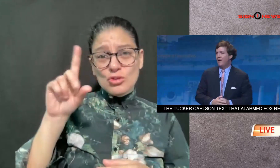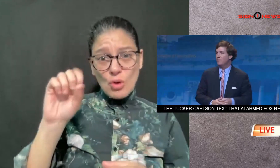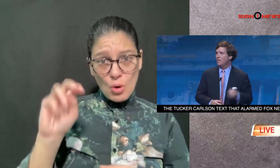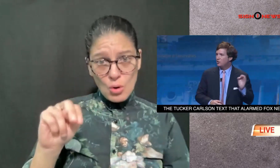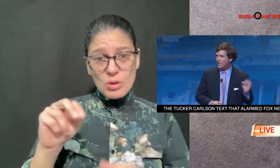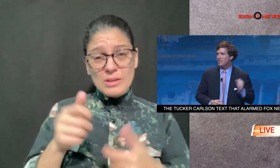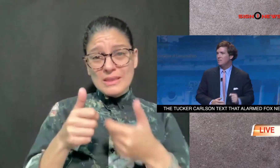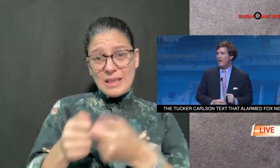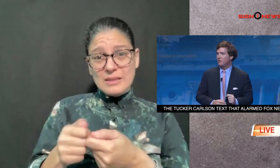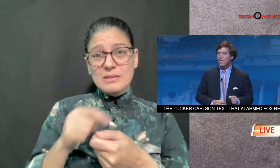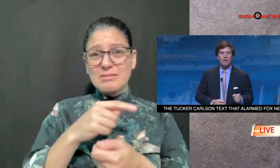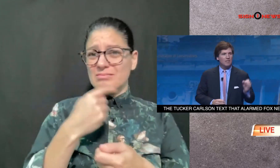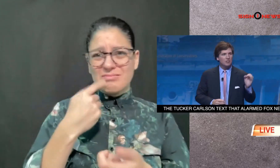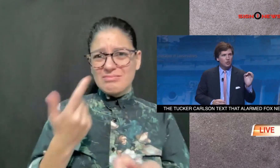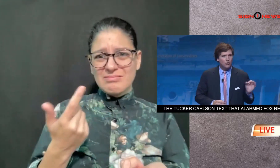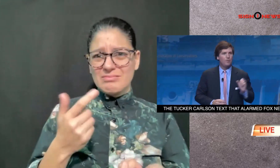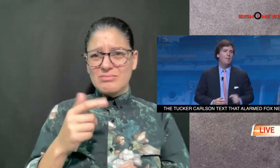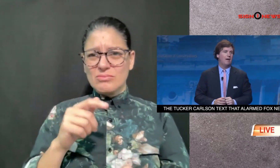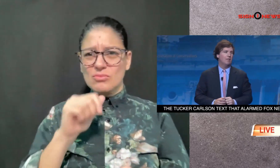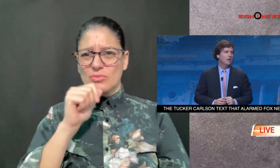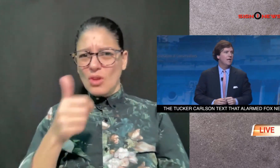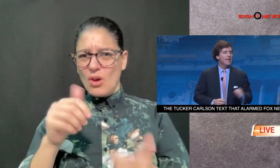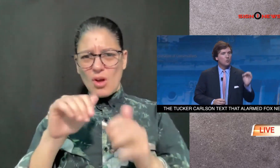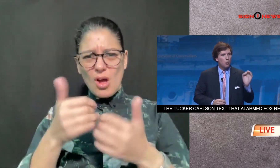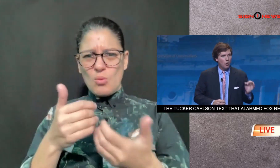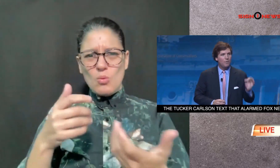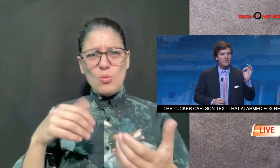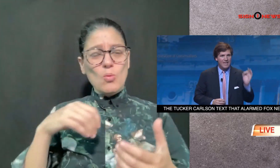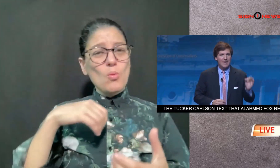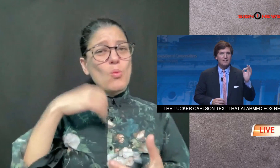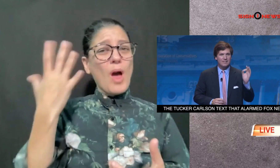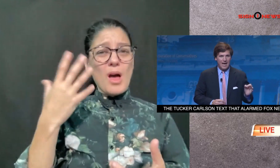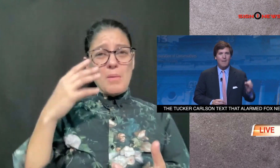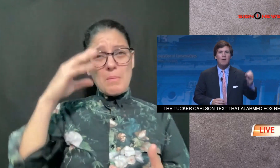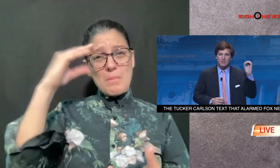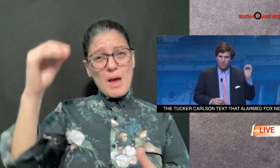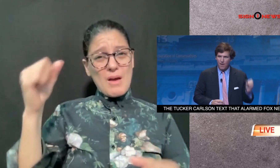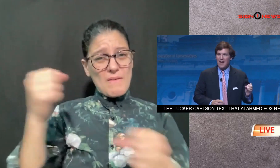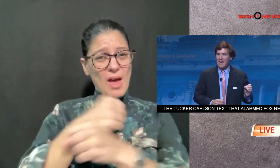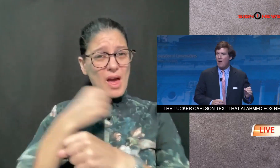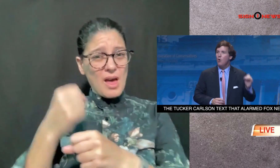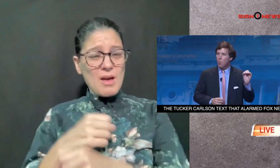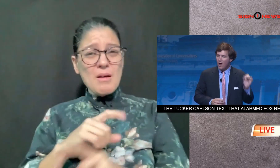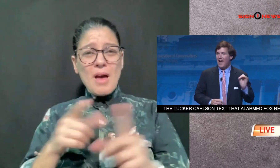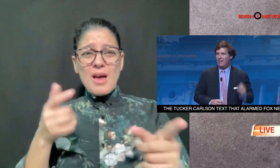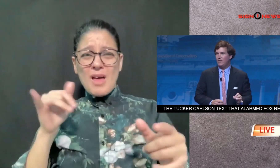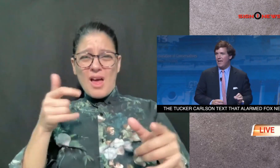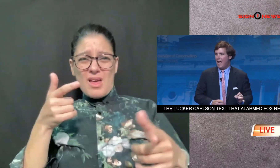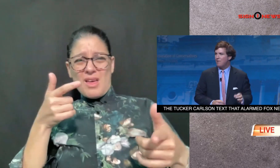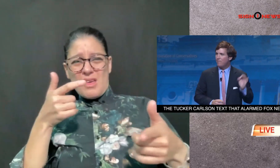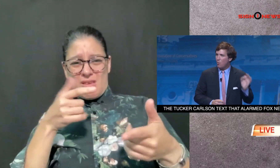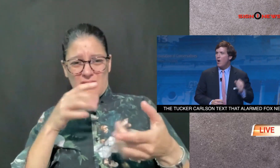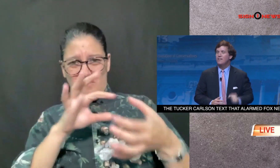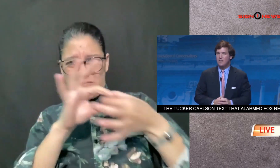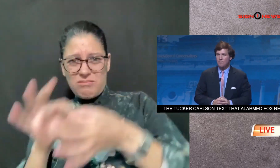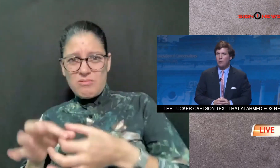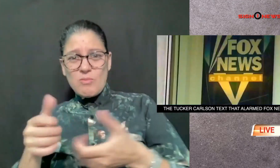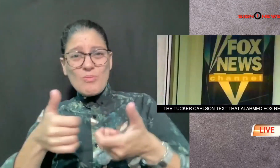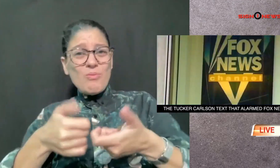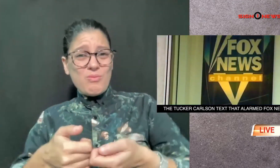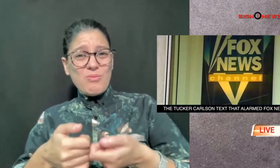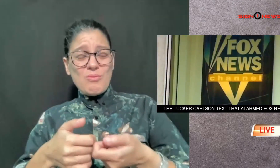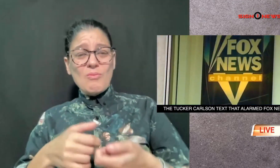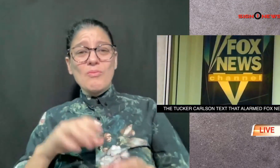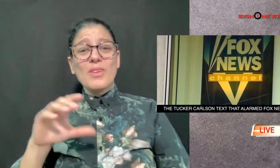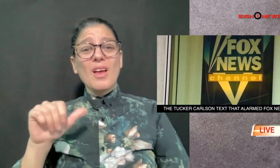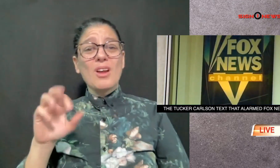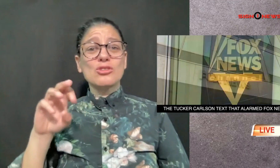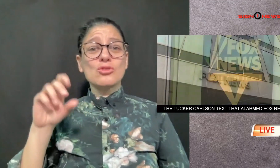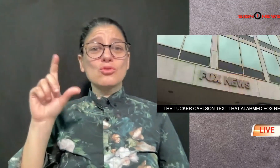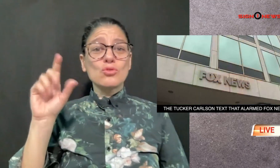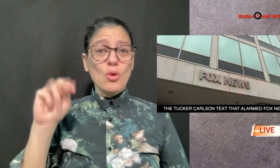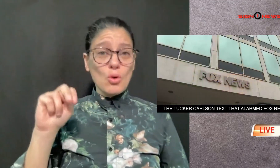the report claims Carlson texted it was quote not how white men fight but in the alleged